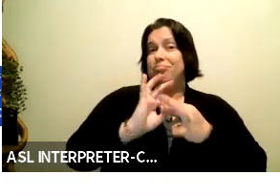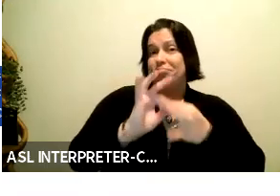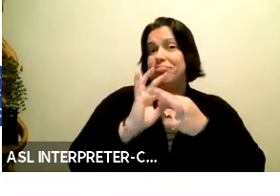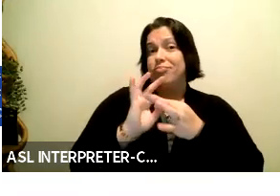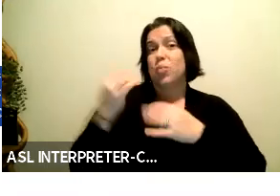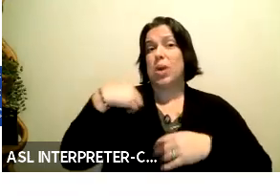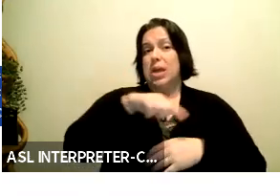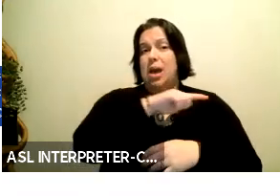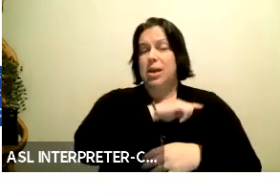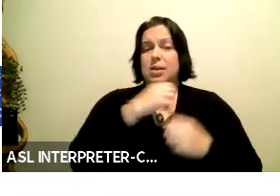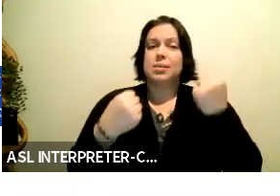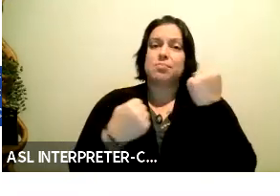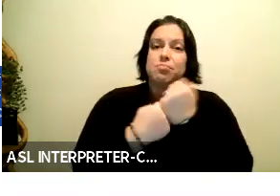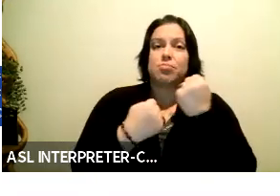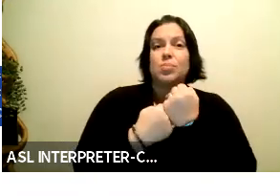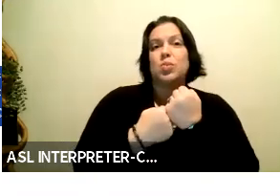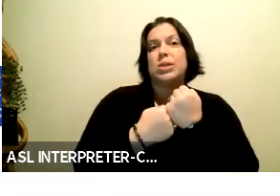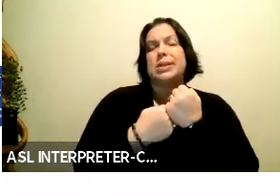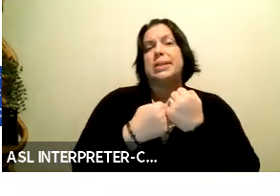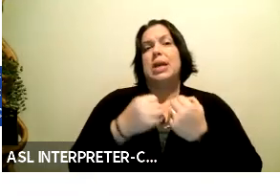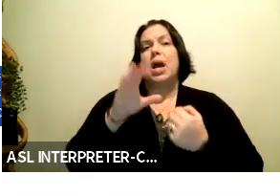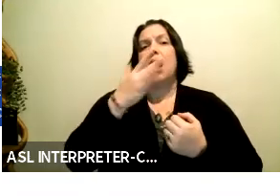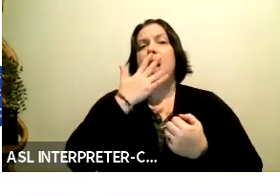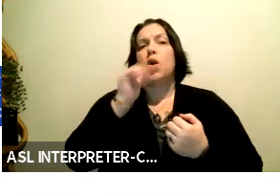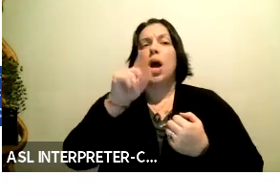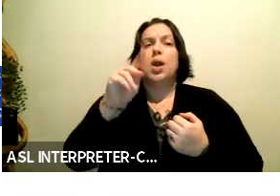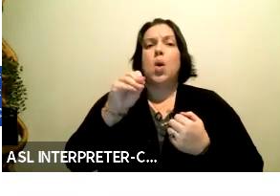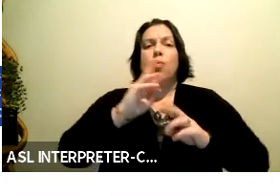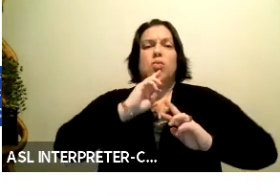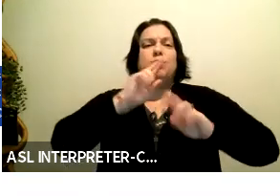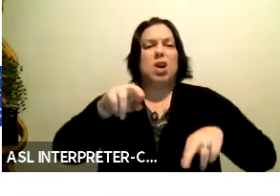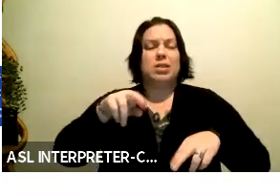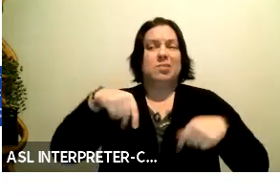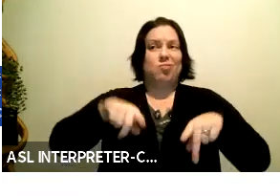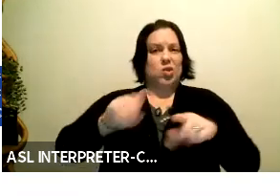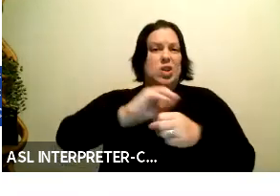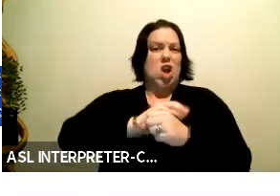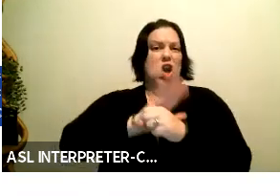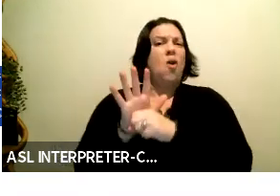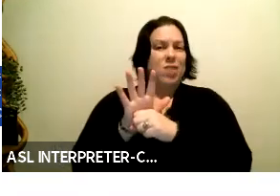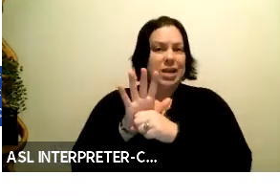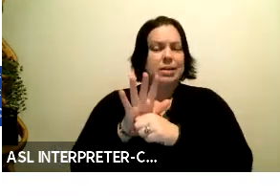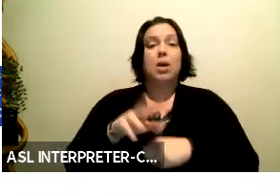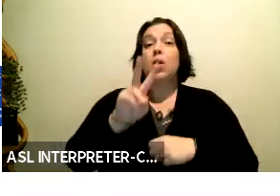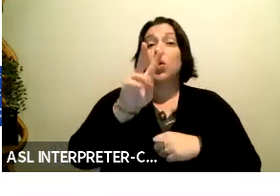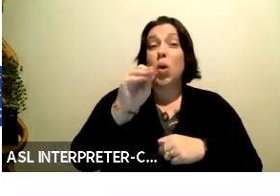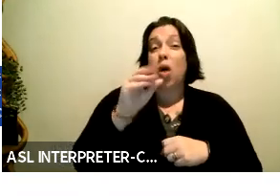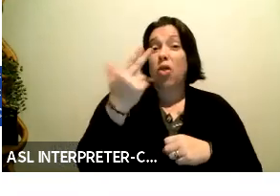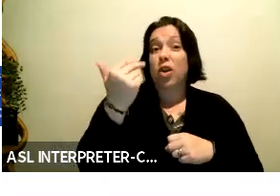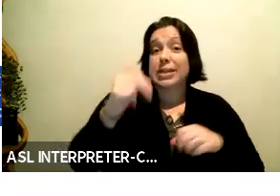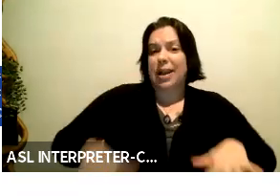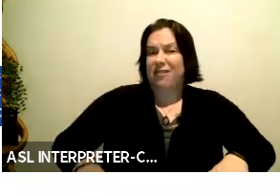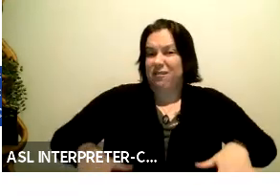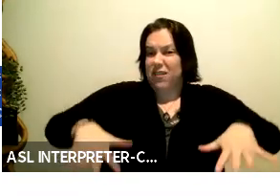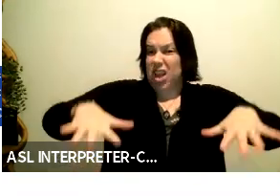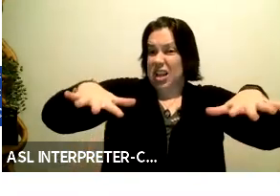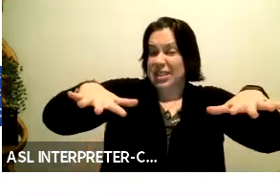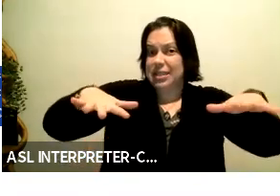Colorado's responses to the COVID 19 pandemic, the 2013 floods, multiple wildfire seasons, and